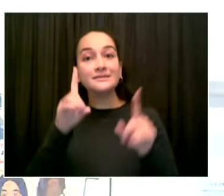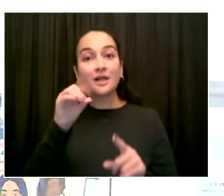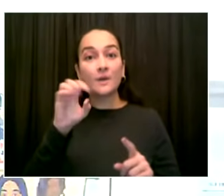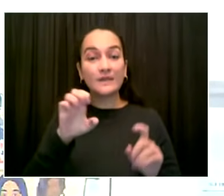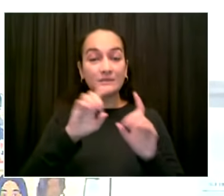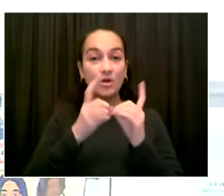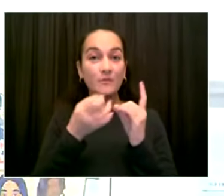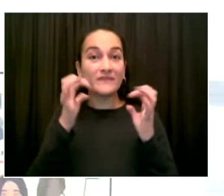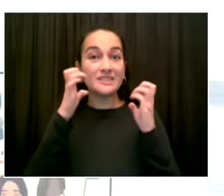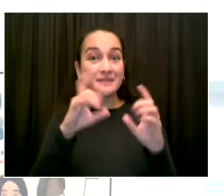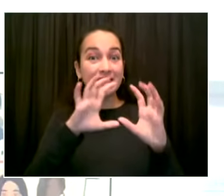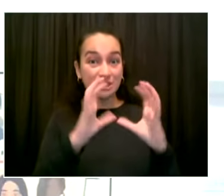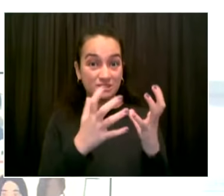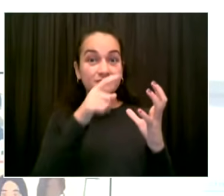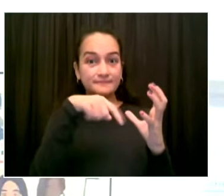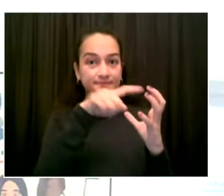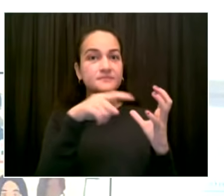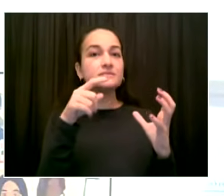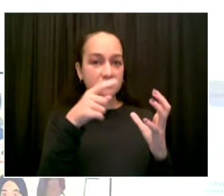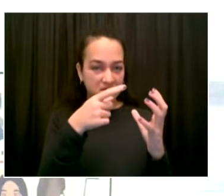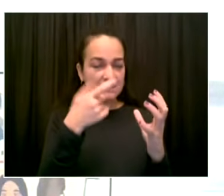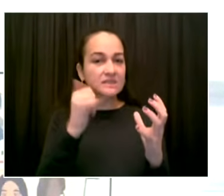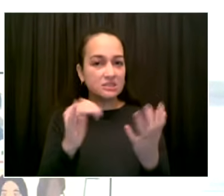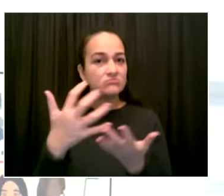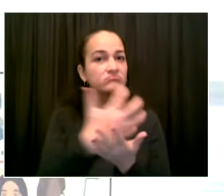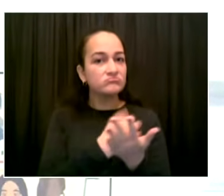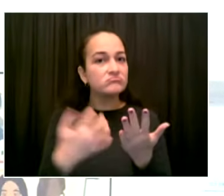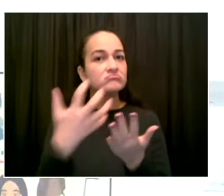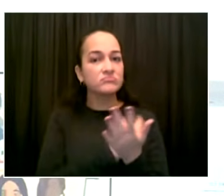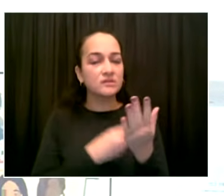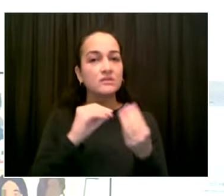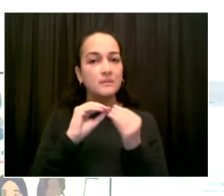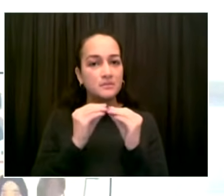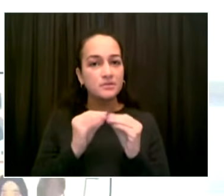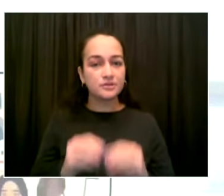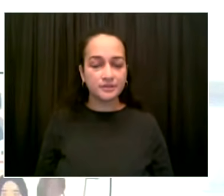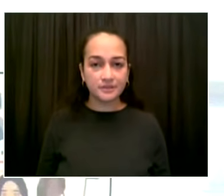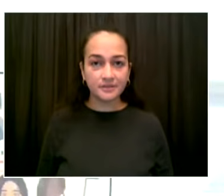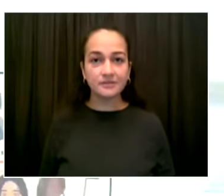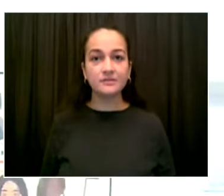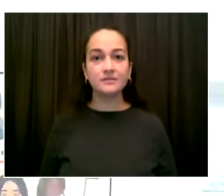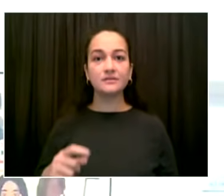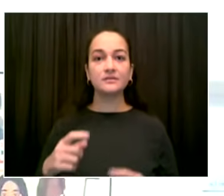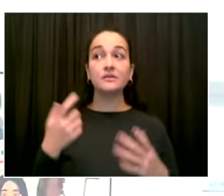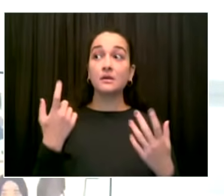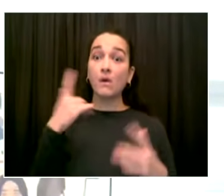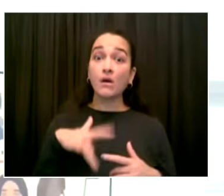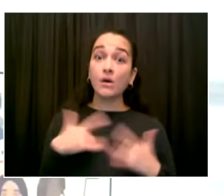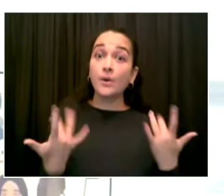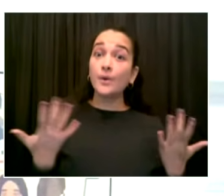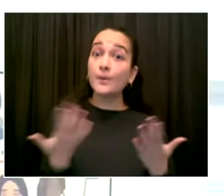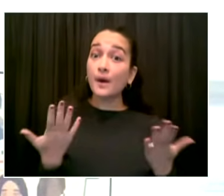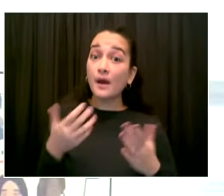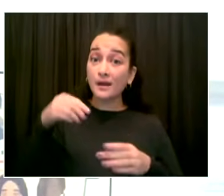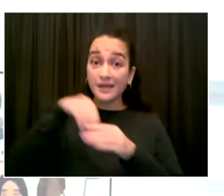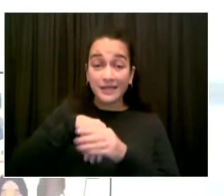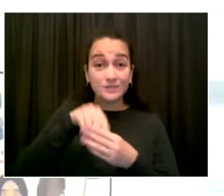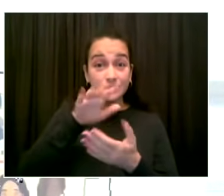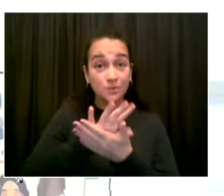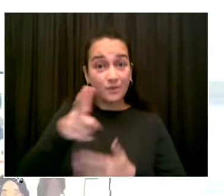THE LAST WEEK INCLUDING BECAUSE OF OUR ON-SITE VACCINE CLINICS ATSO MANY SCHOOL BUILDINGS LAST WEEK.